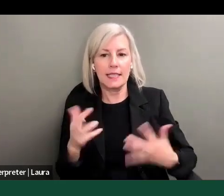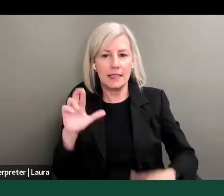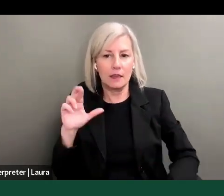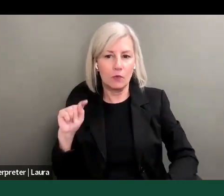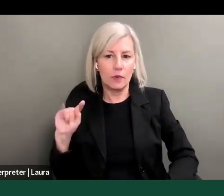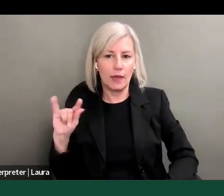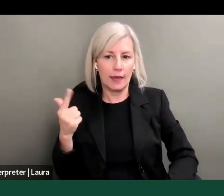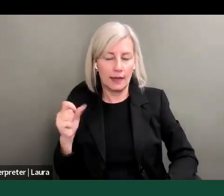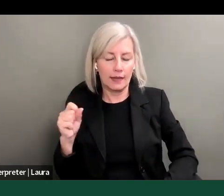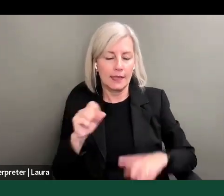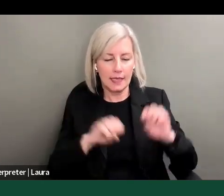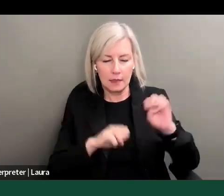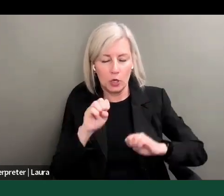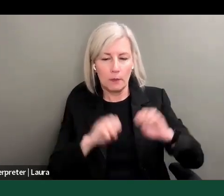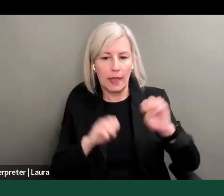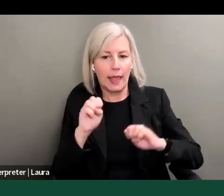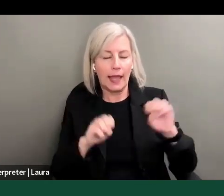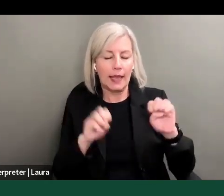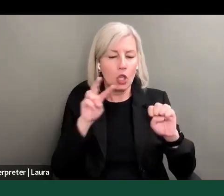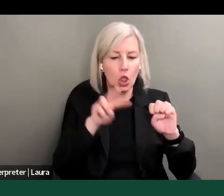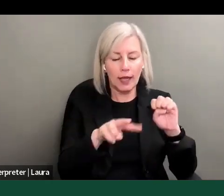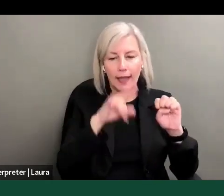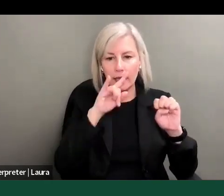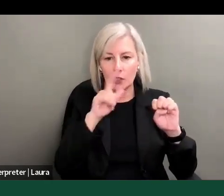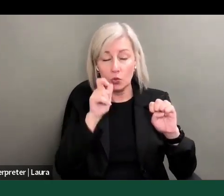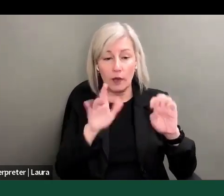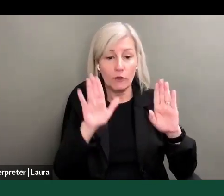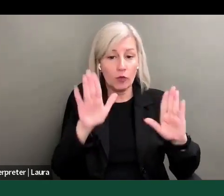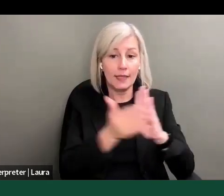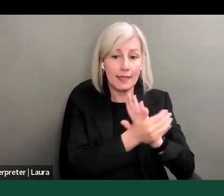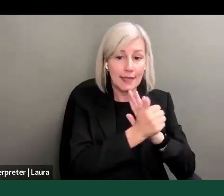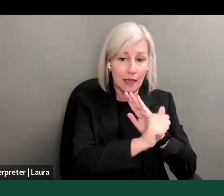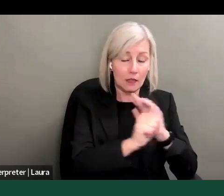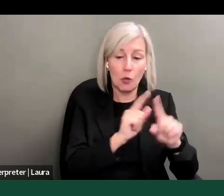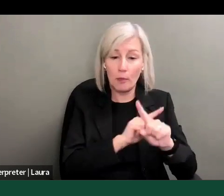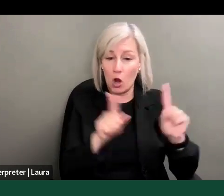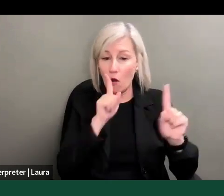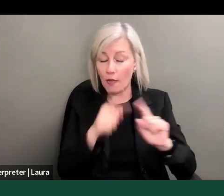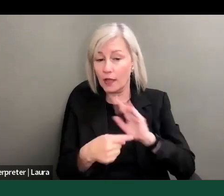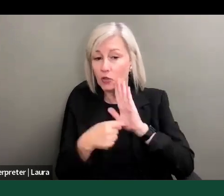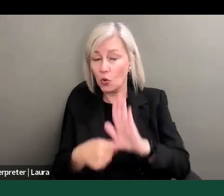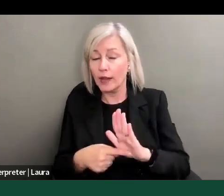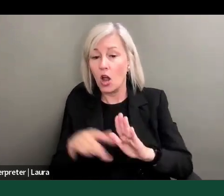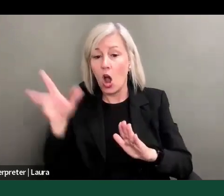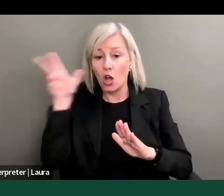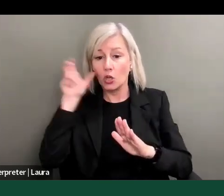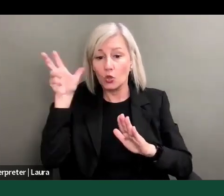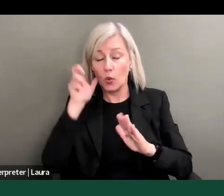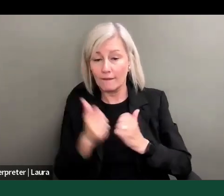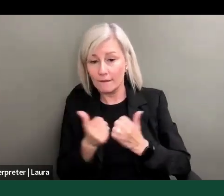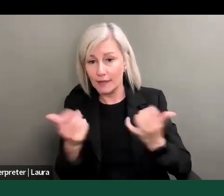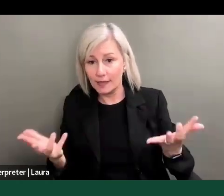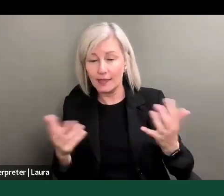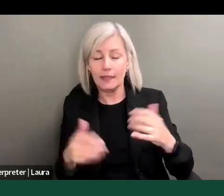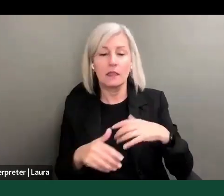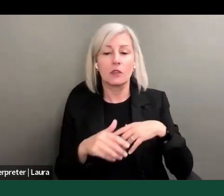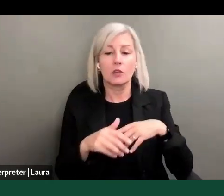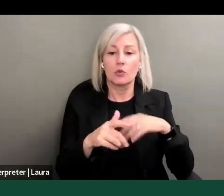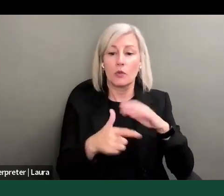Really looking at our kids who really have great skills, but are they demonstrating auditory fatigue? Do they reflect on auditory fatigue?